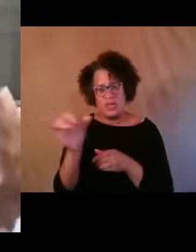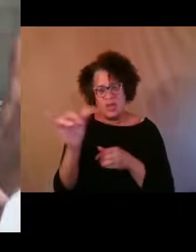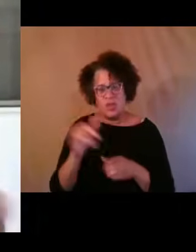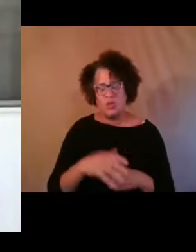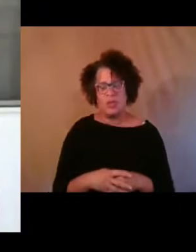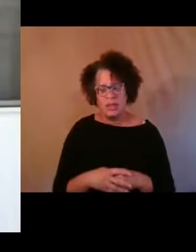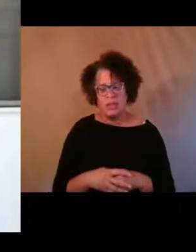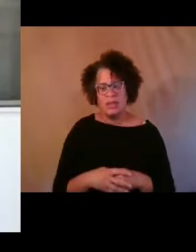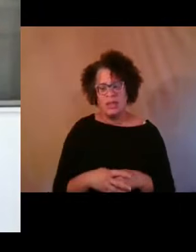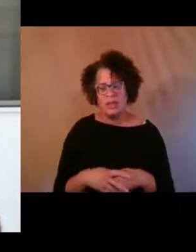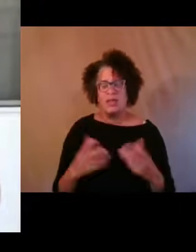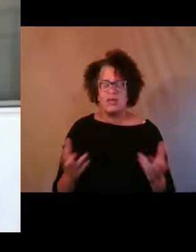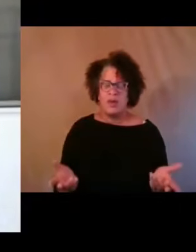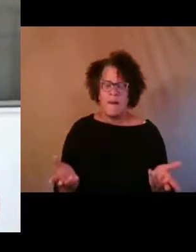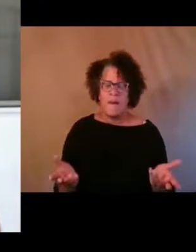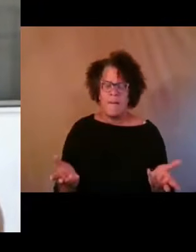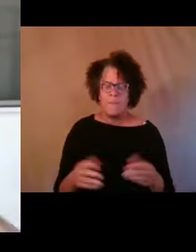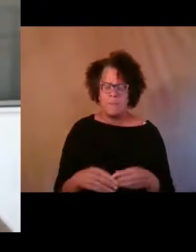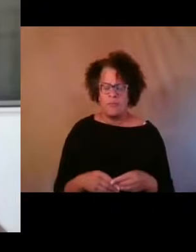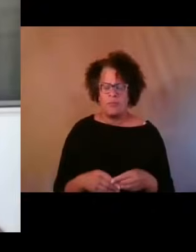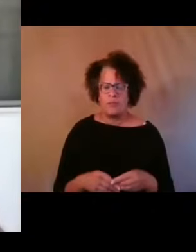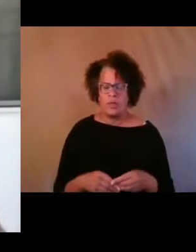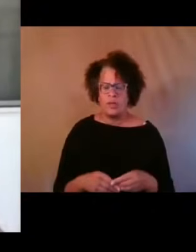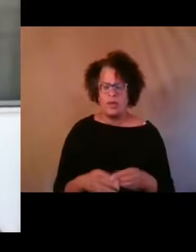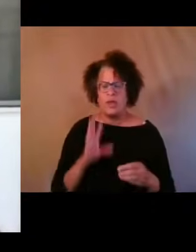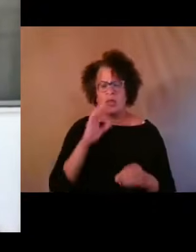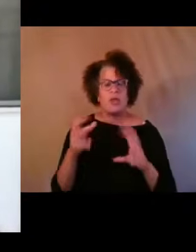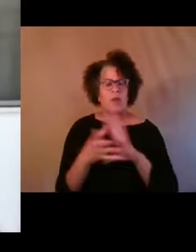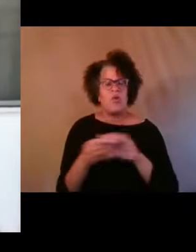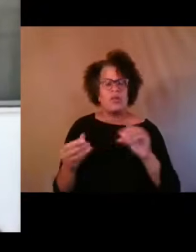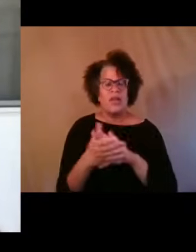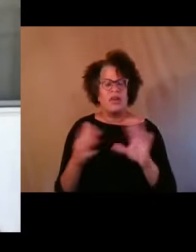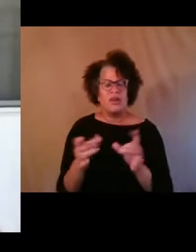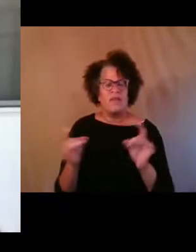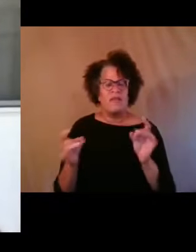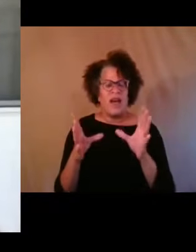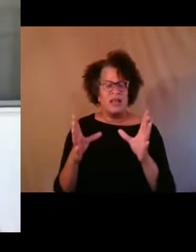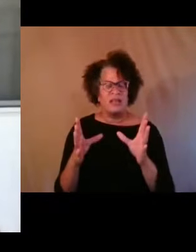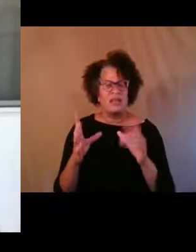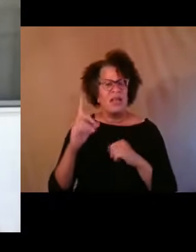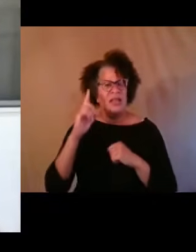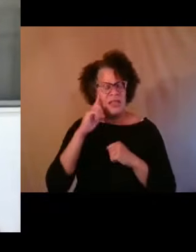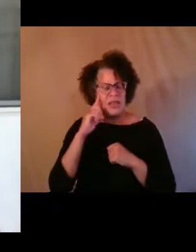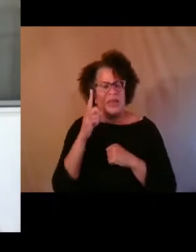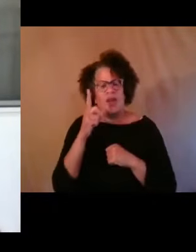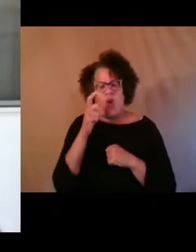So I think, excuse me, when it comes to narrative violence, thinking of who's validated